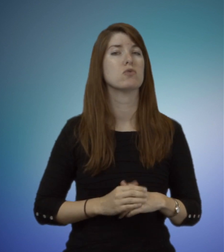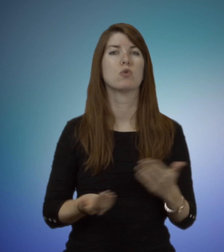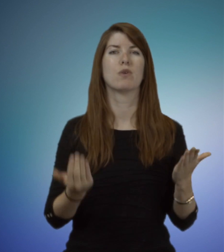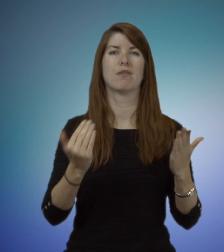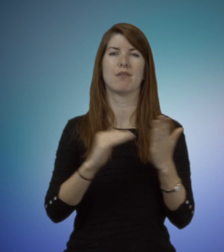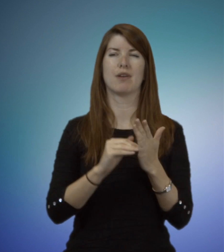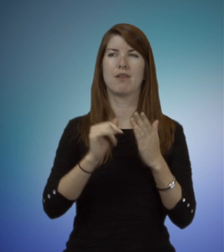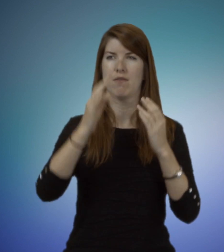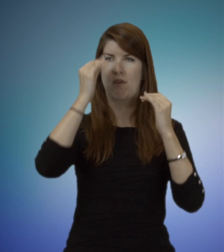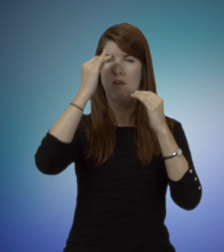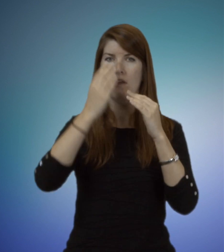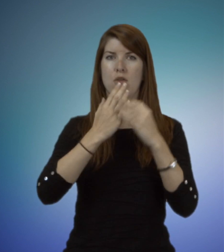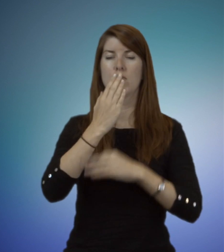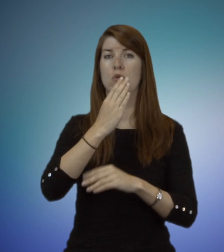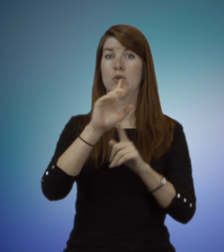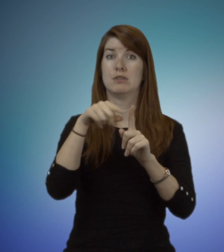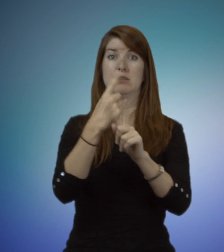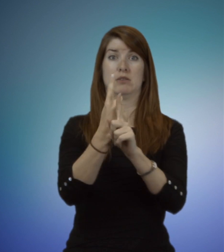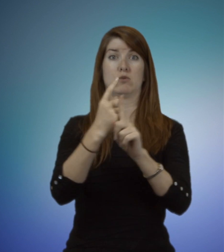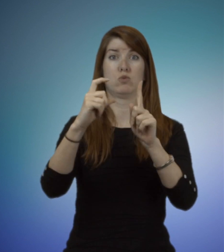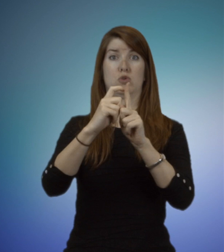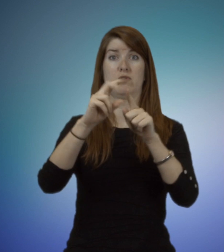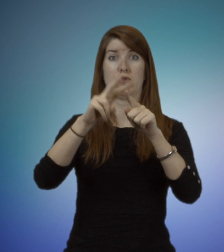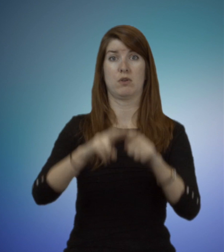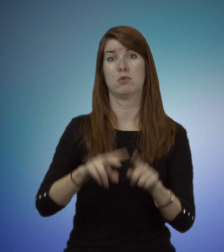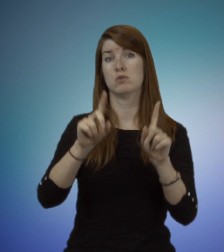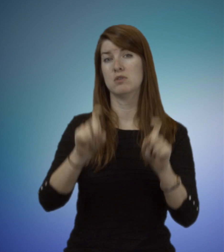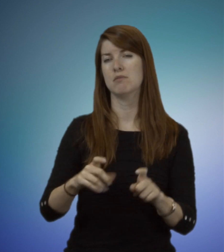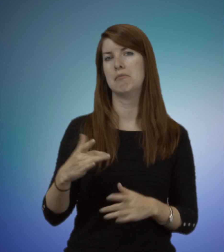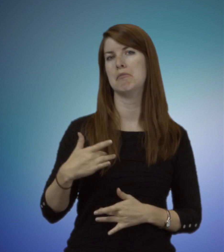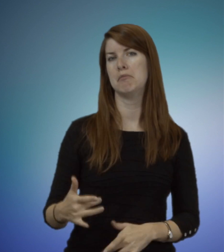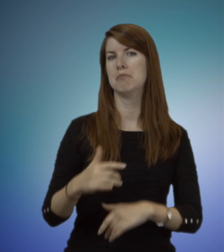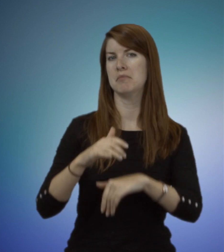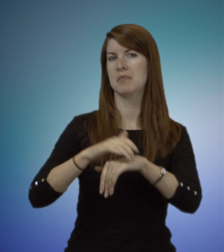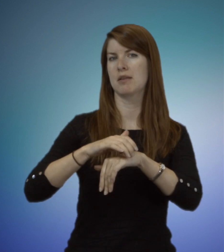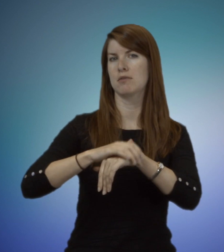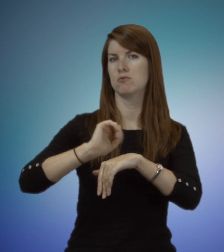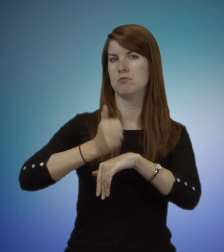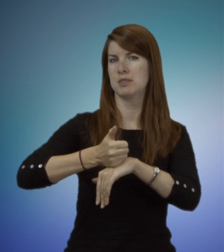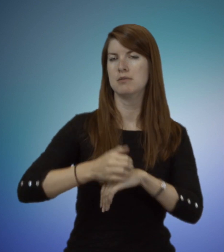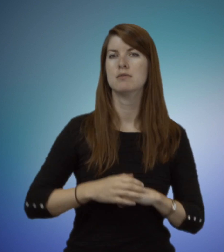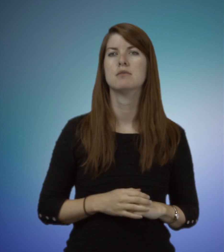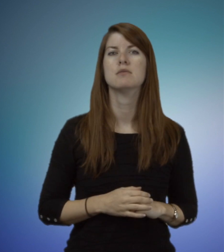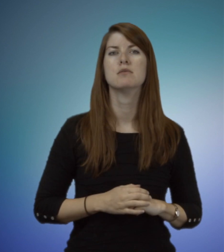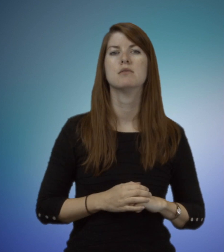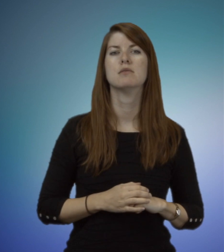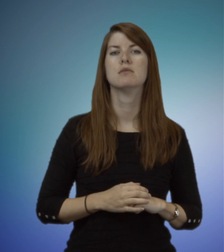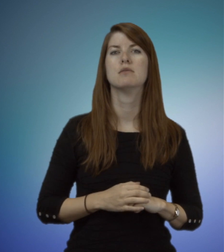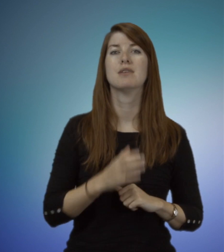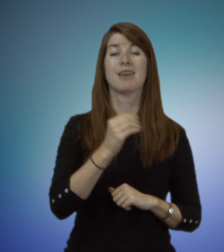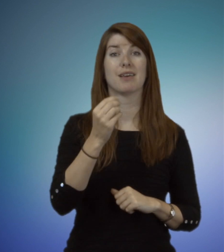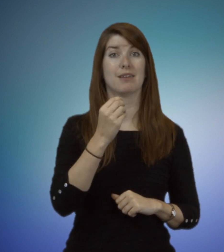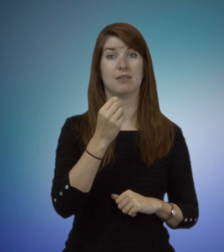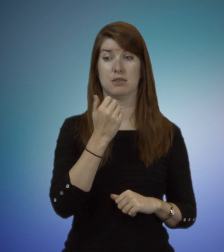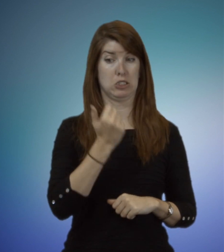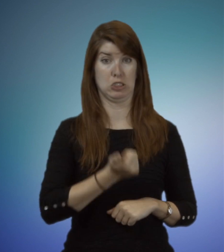these are typically English-based and expressively the expectation is to show a child a picture and for them to accurately label it,